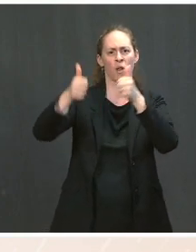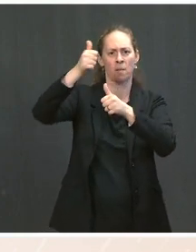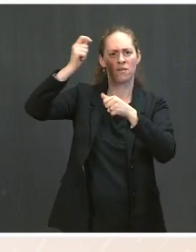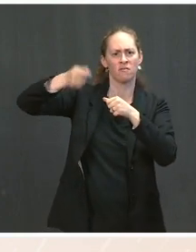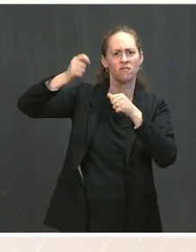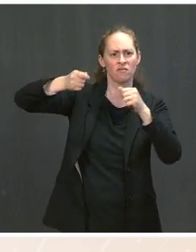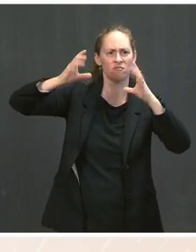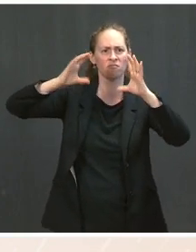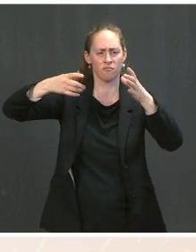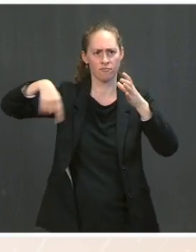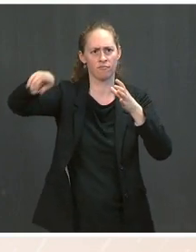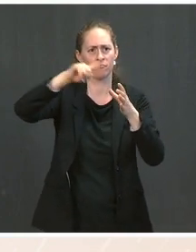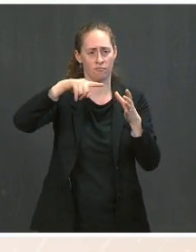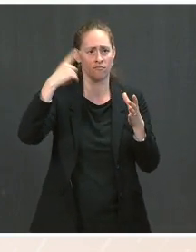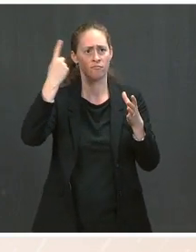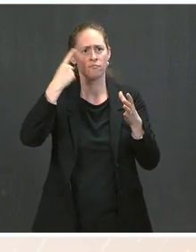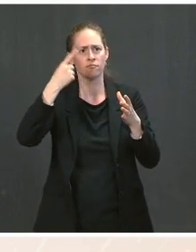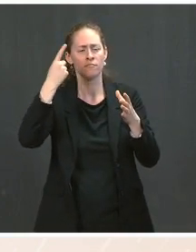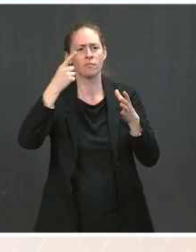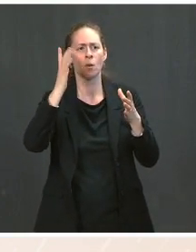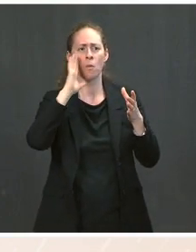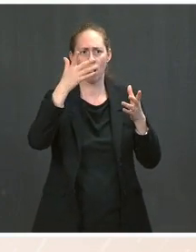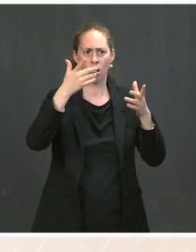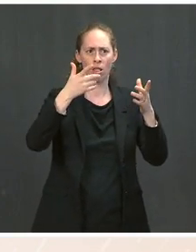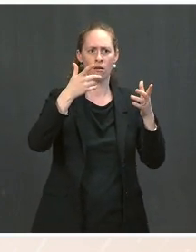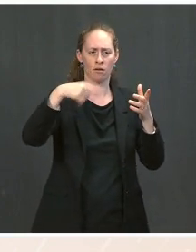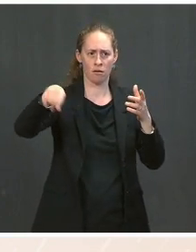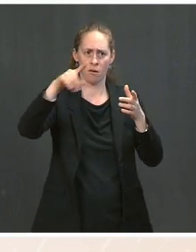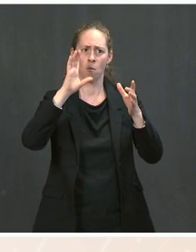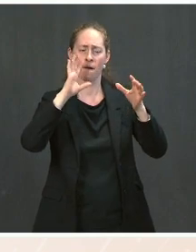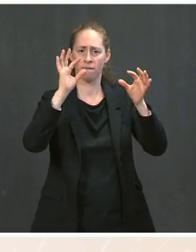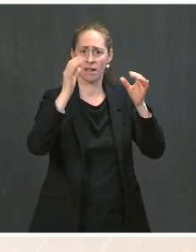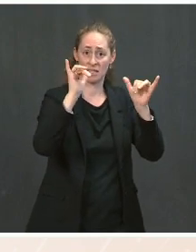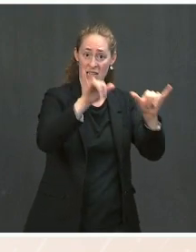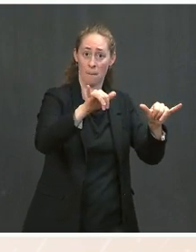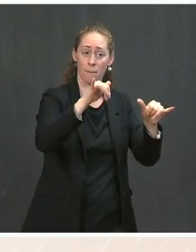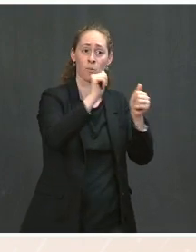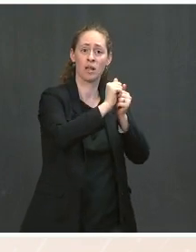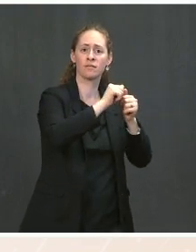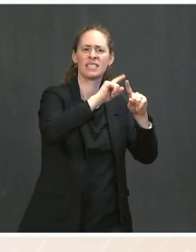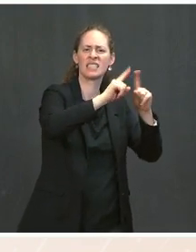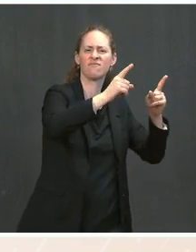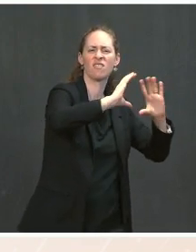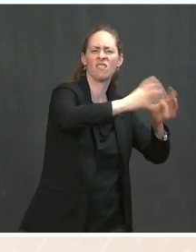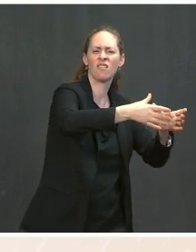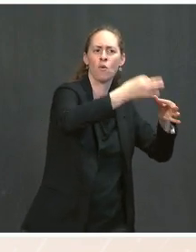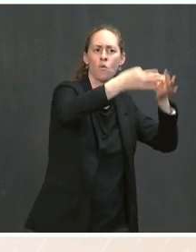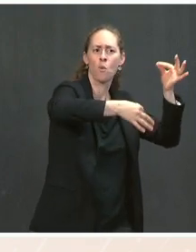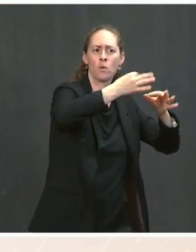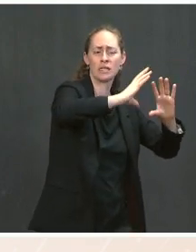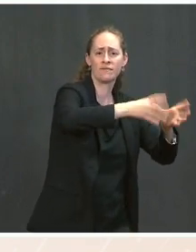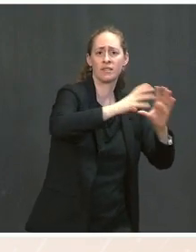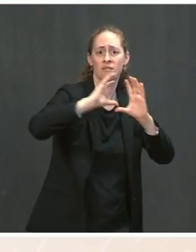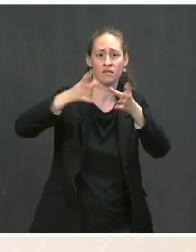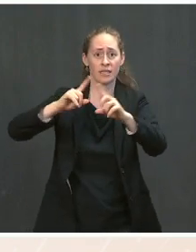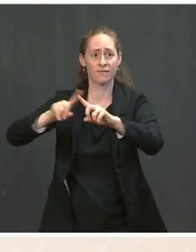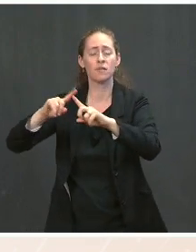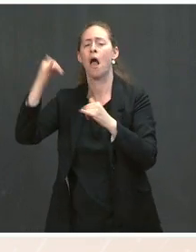Ms. Psaki: It is looking at five issues. It's primarily focused on the Supreme Court. It's the Presidential Commission on the Supreme Court of the United States,